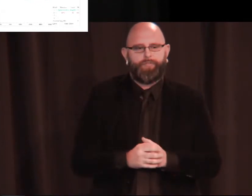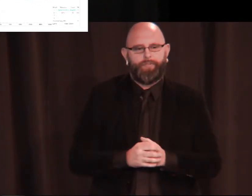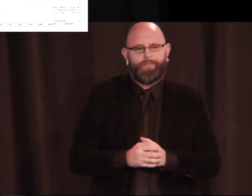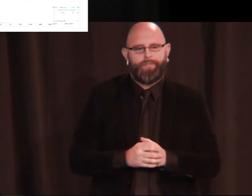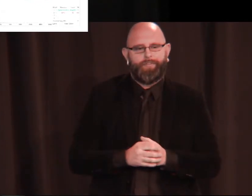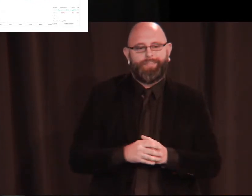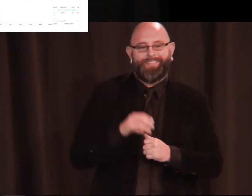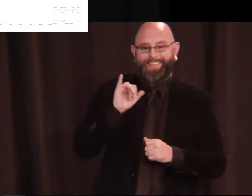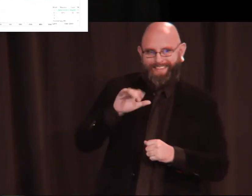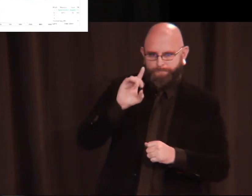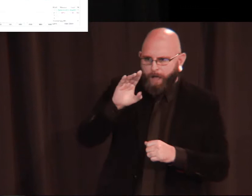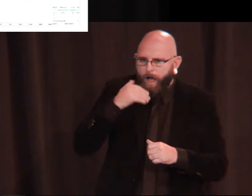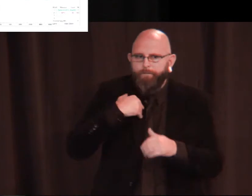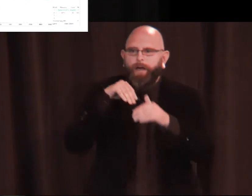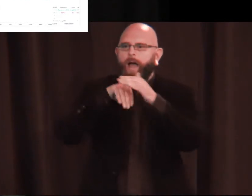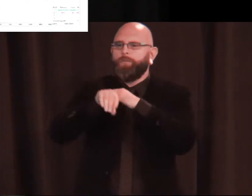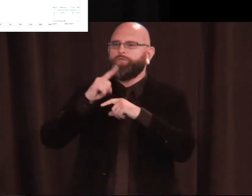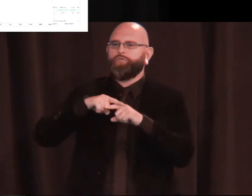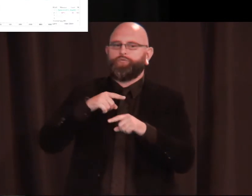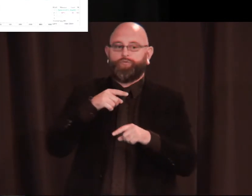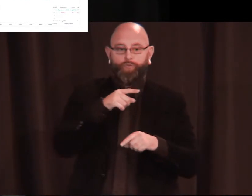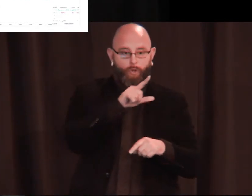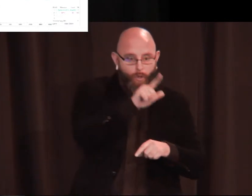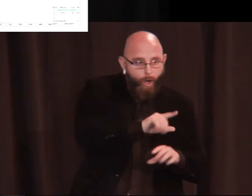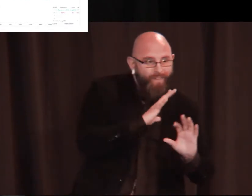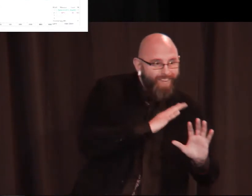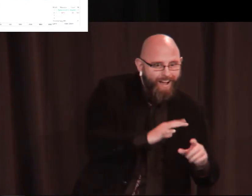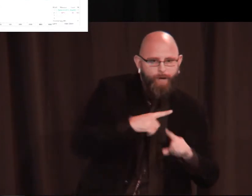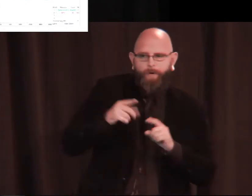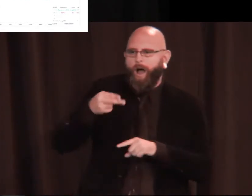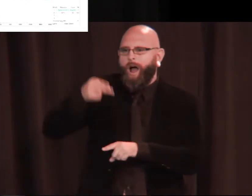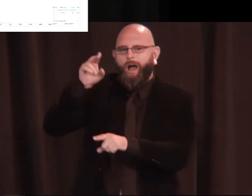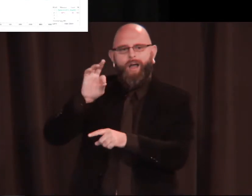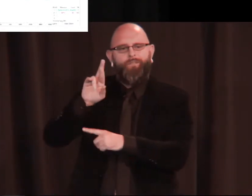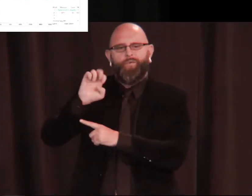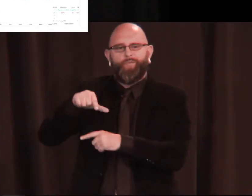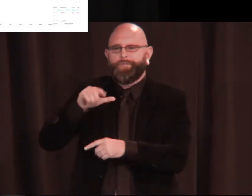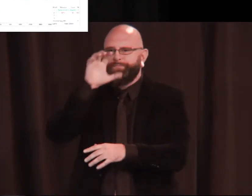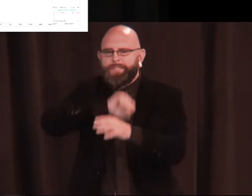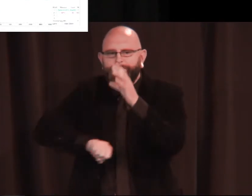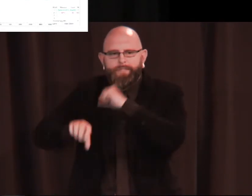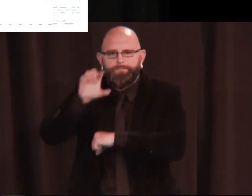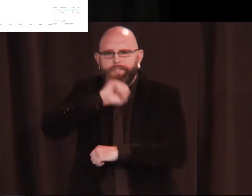but they don't have access to high-frequency consonant sounds, high-pitch sounds.